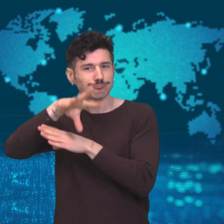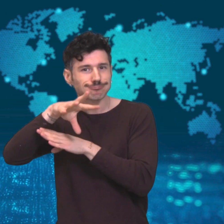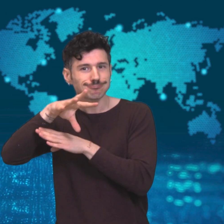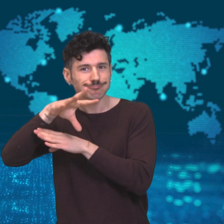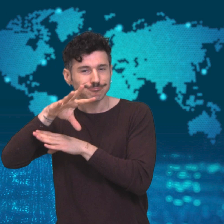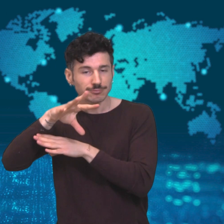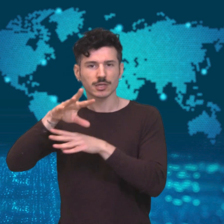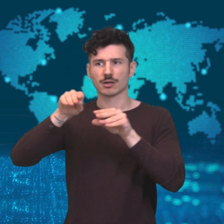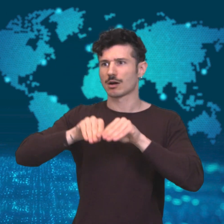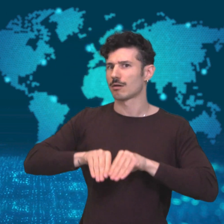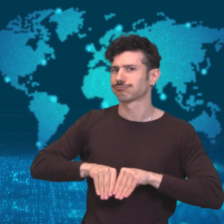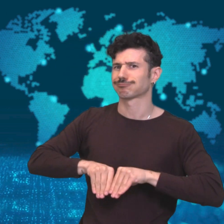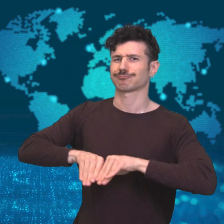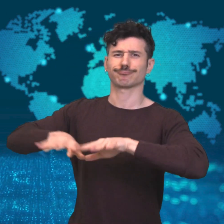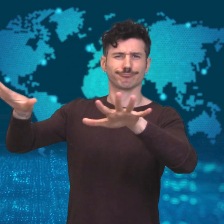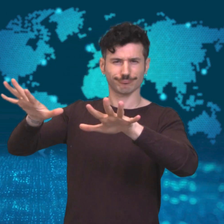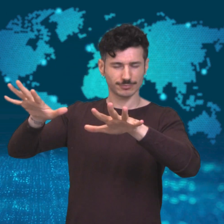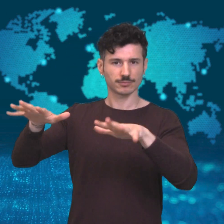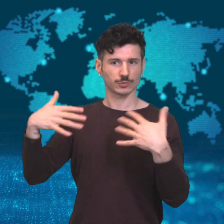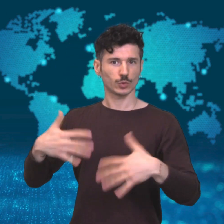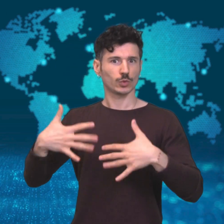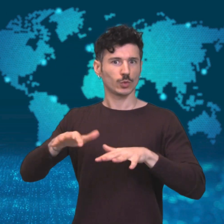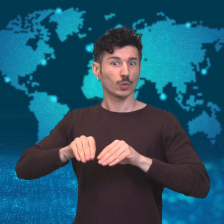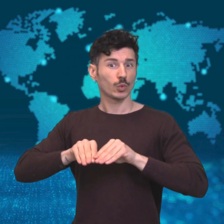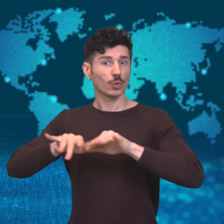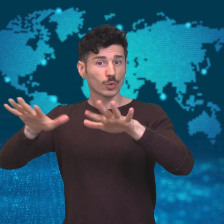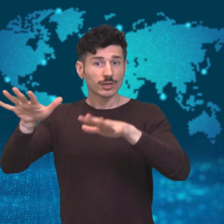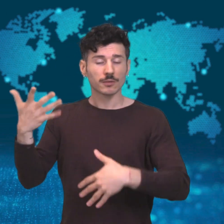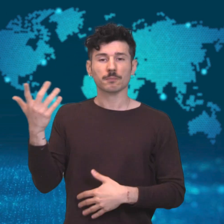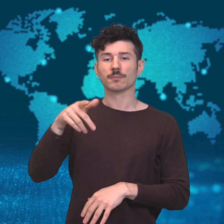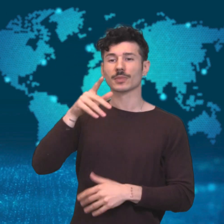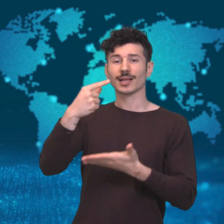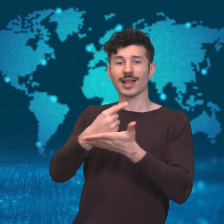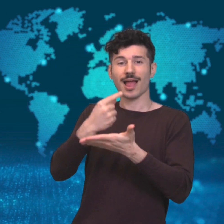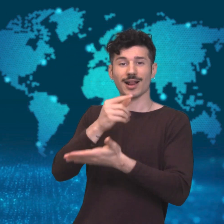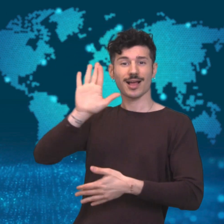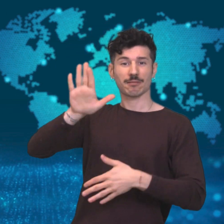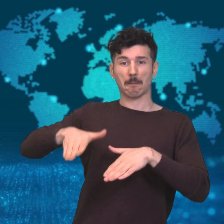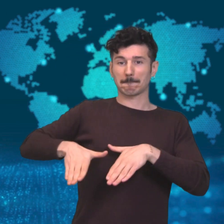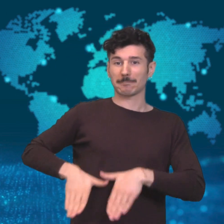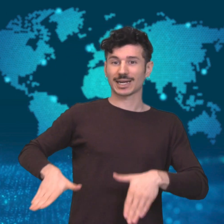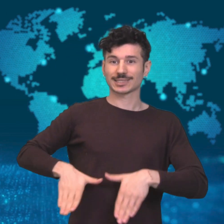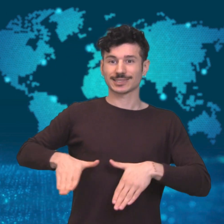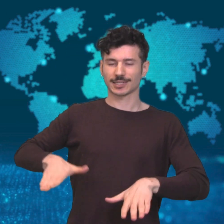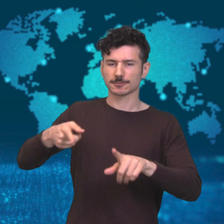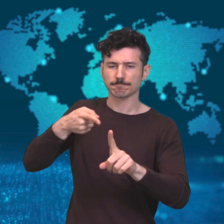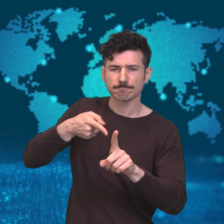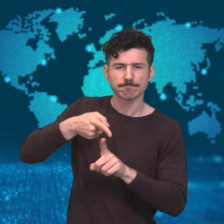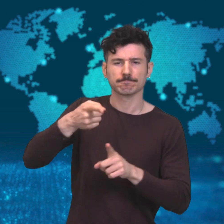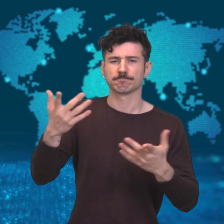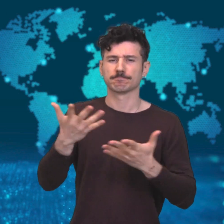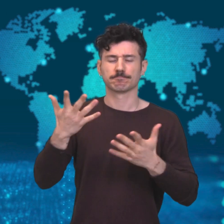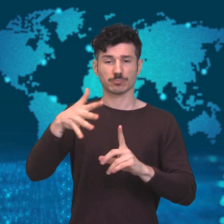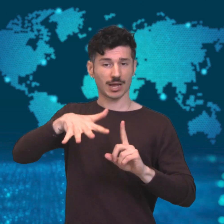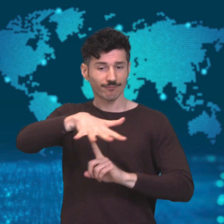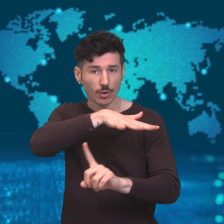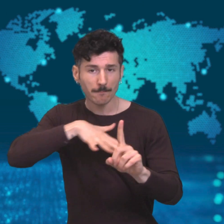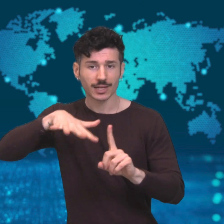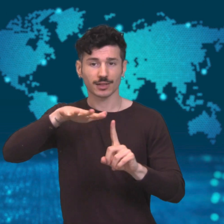A video of the demonstration sink went viral and Ghana’s Ministry of Environment, Science,